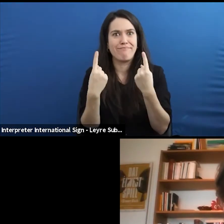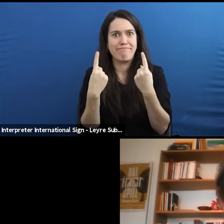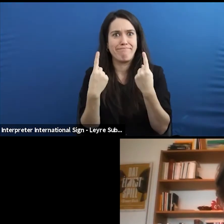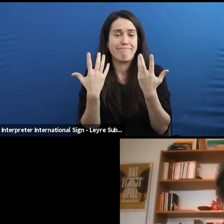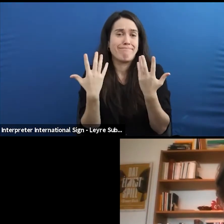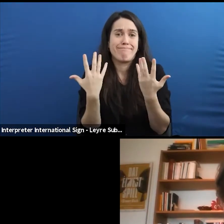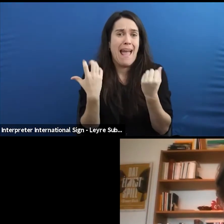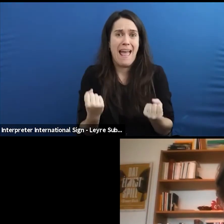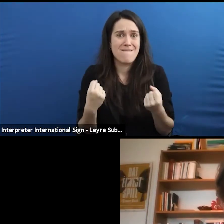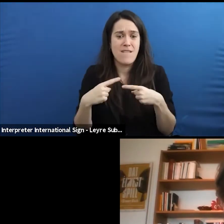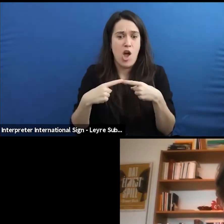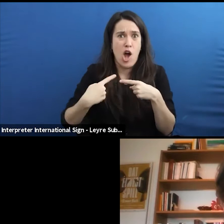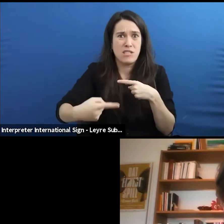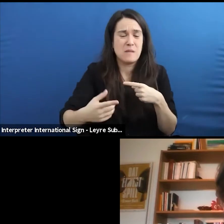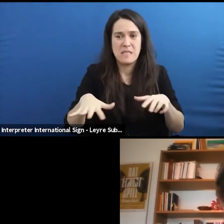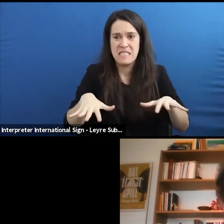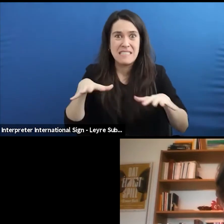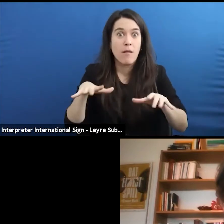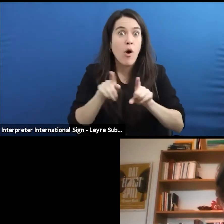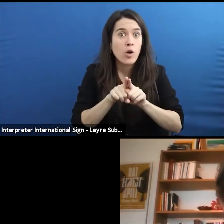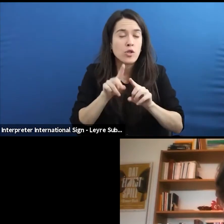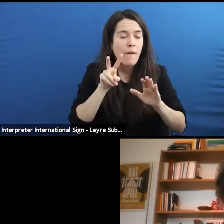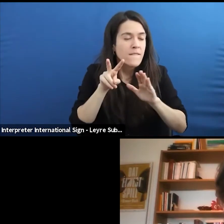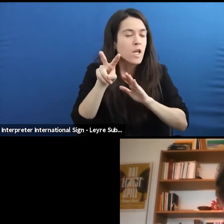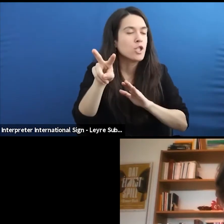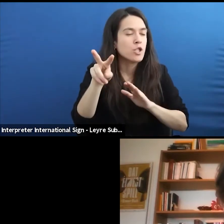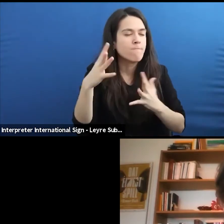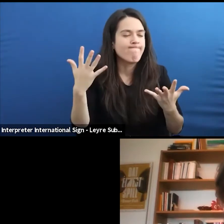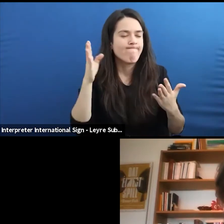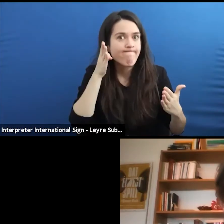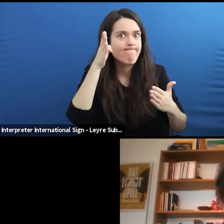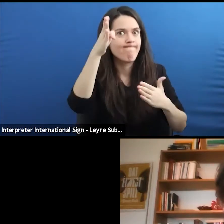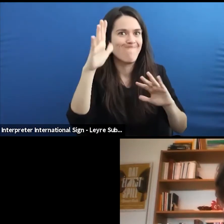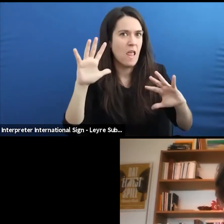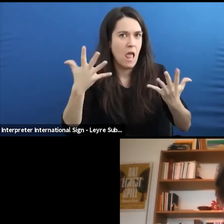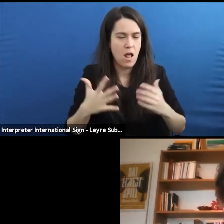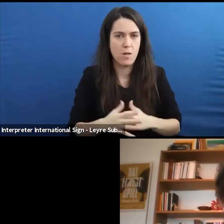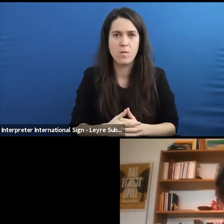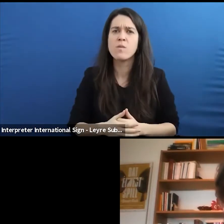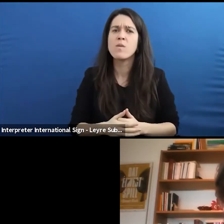but also in the future and for the future and we will keep raising our voices,